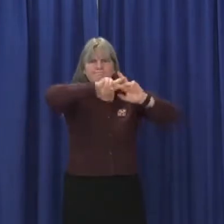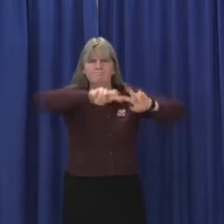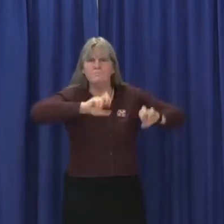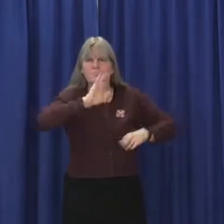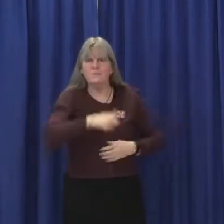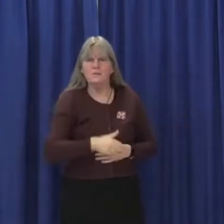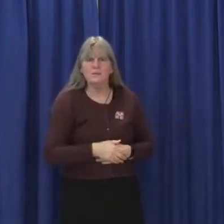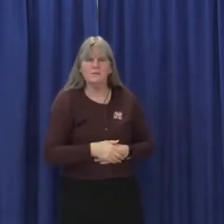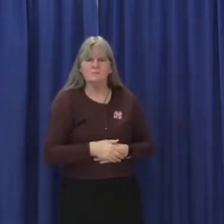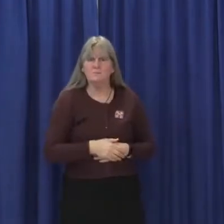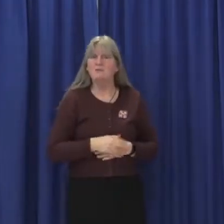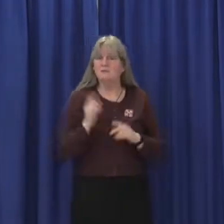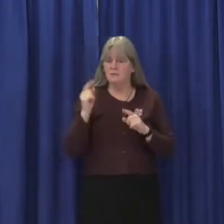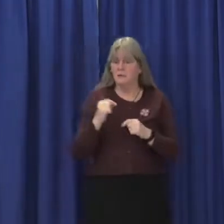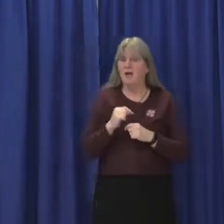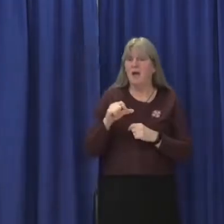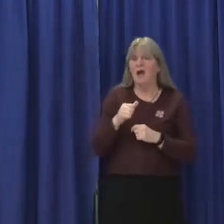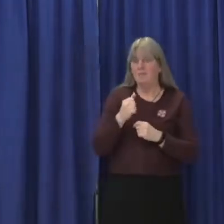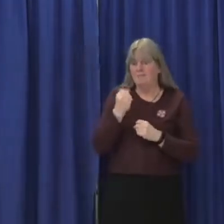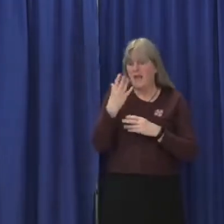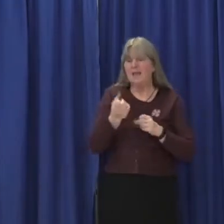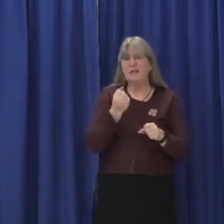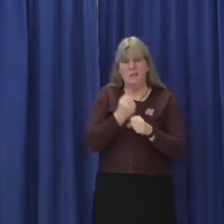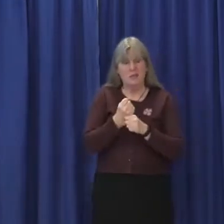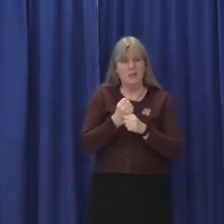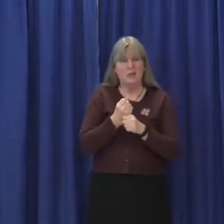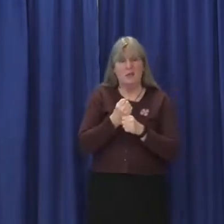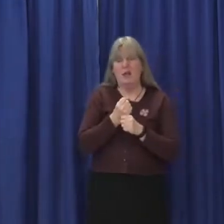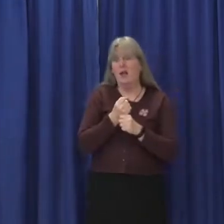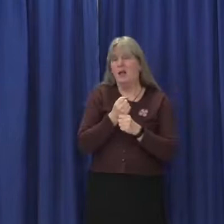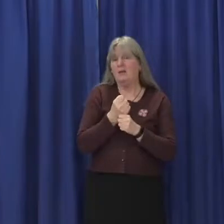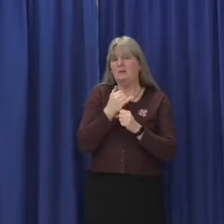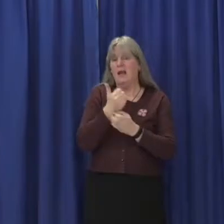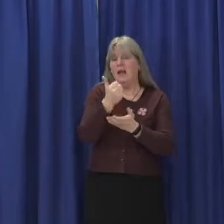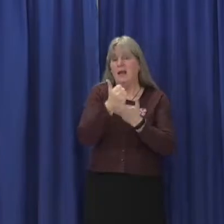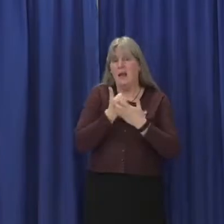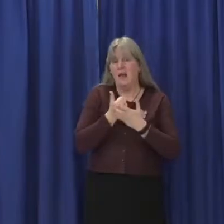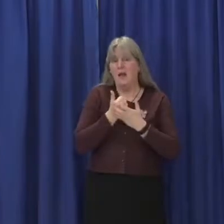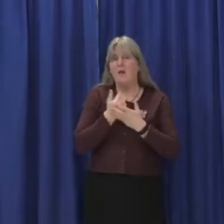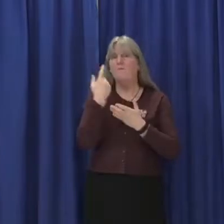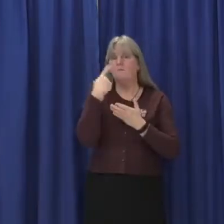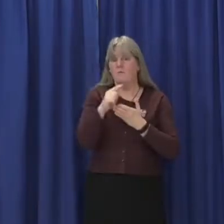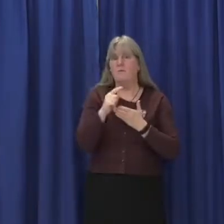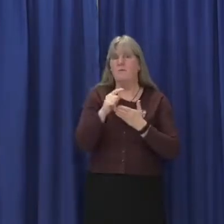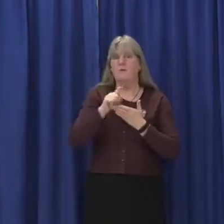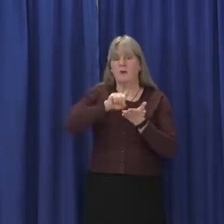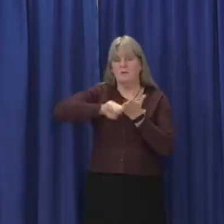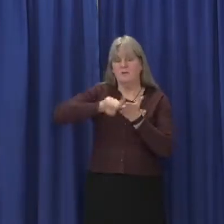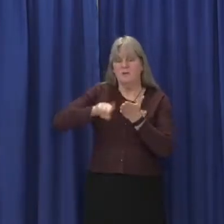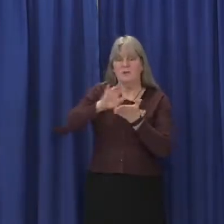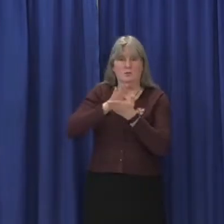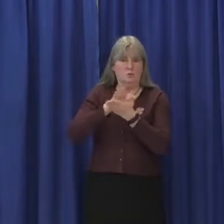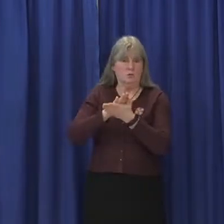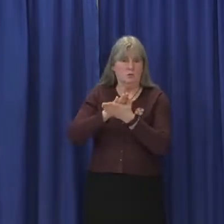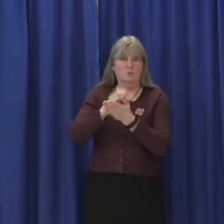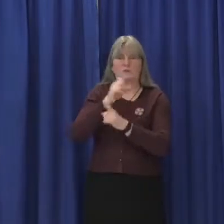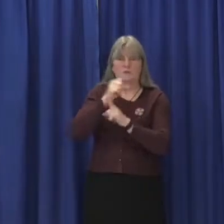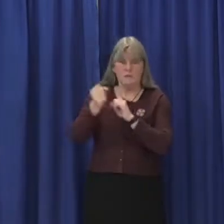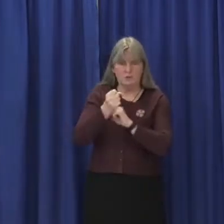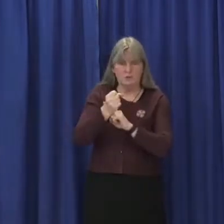successful tool for many years in assessing the public health risk of school operations, when a disease could be circulating in a school or in